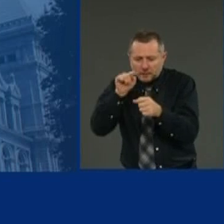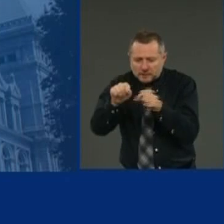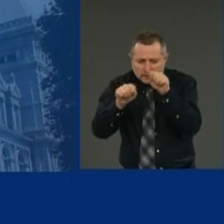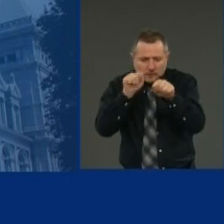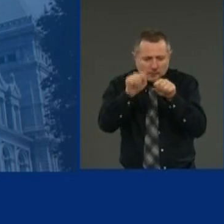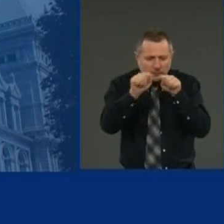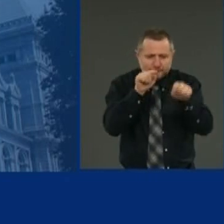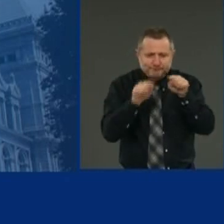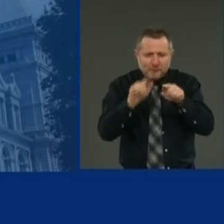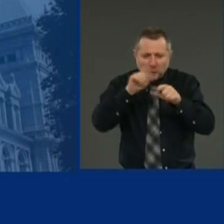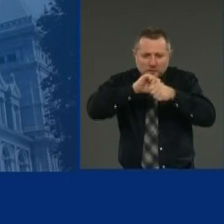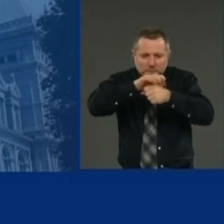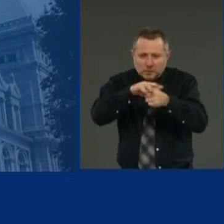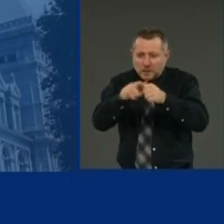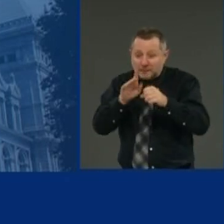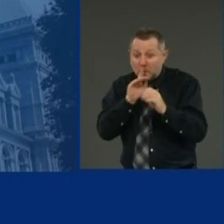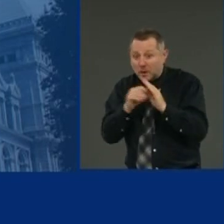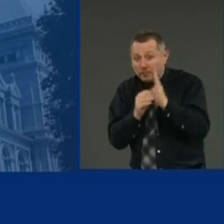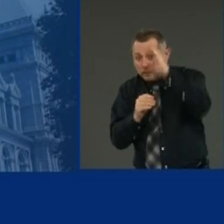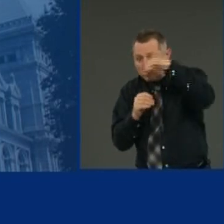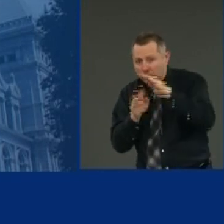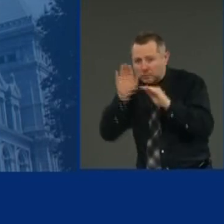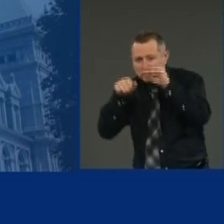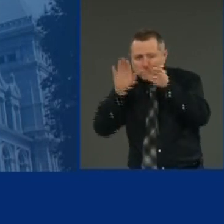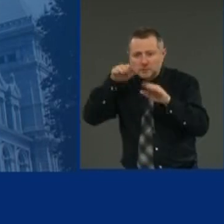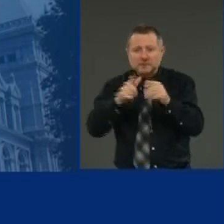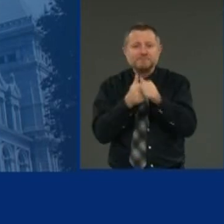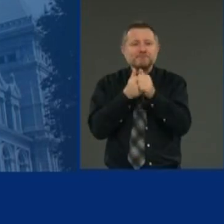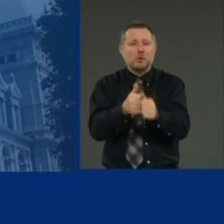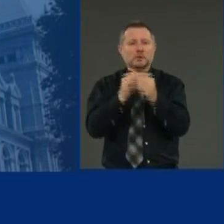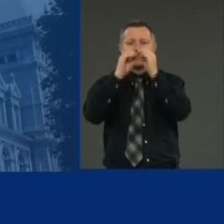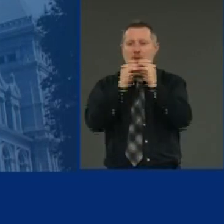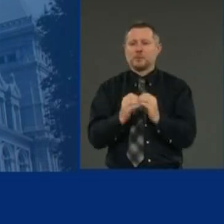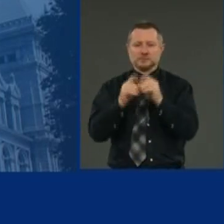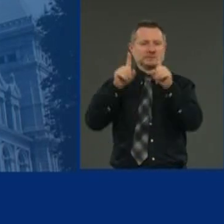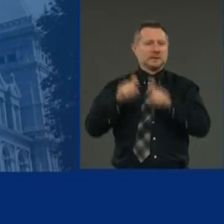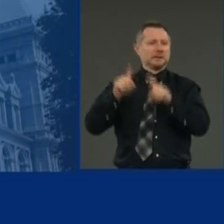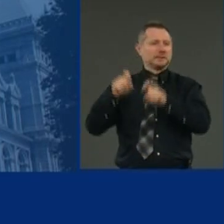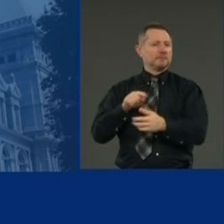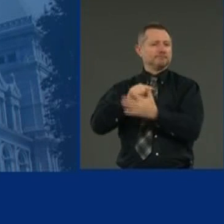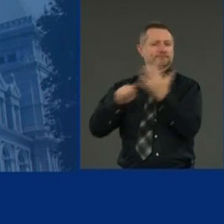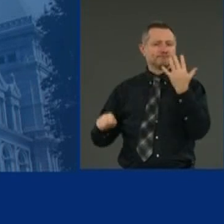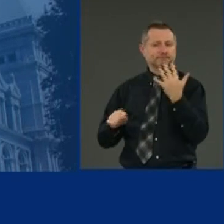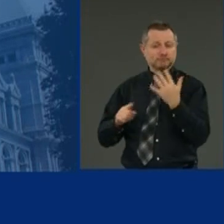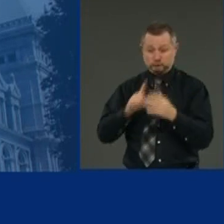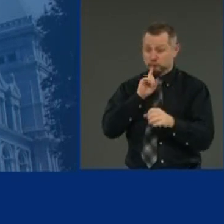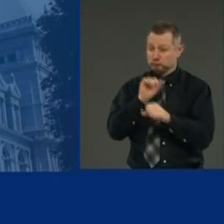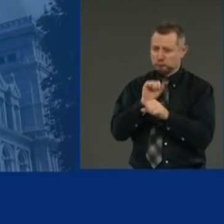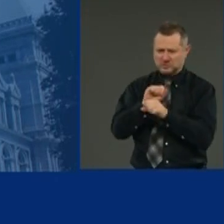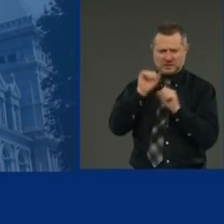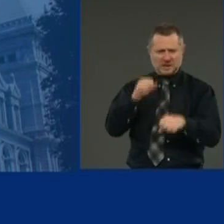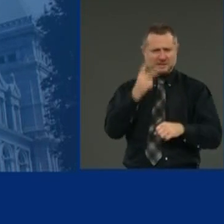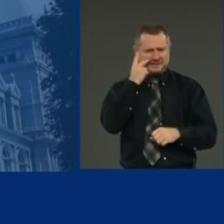SEE ON A DAY-TO-DAY BASIS WHAT IS HAPPENING WITH THE SPREAD OF THE VIRUS BY THE NUMBER OF TESTS